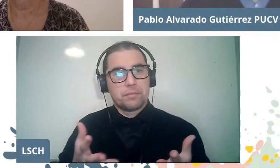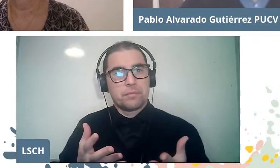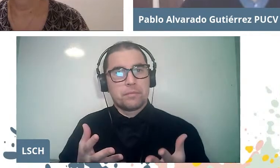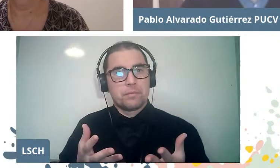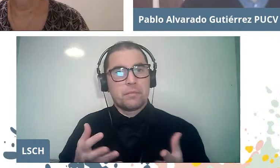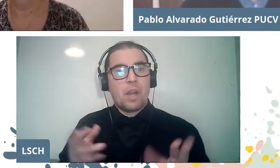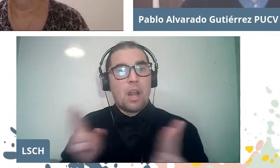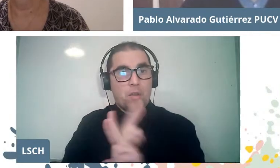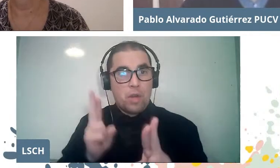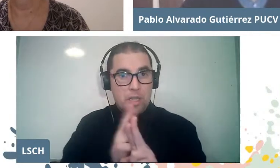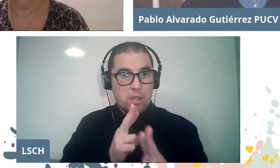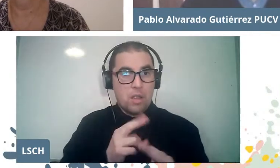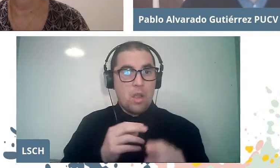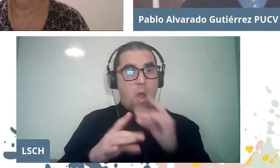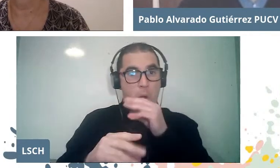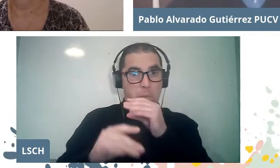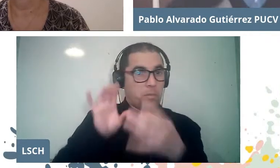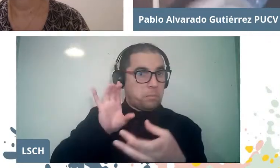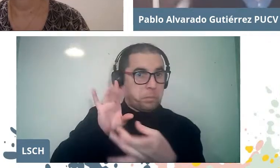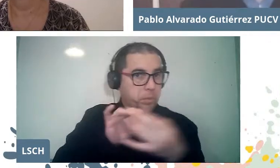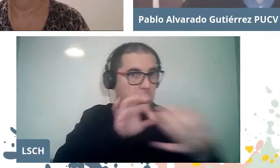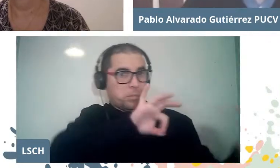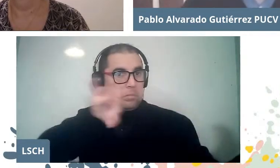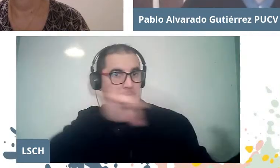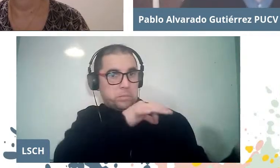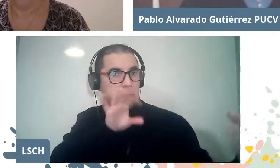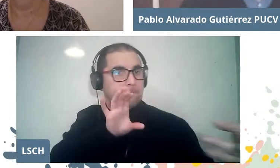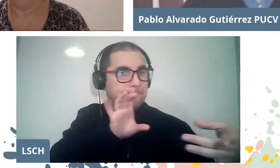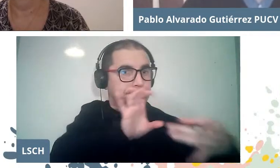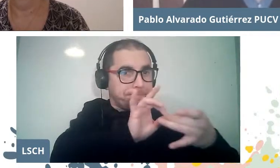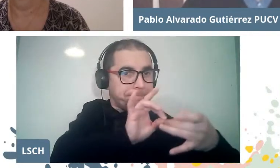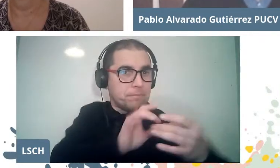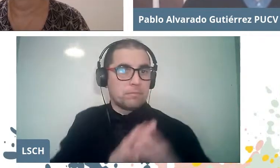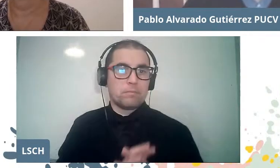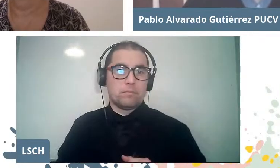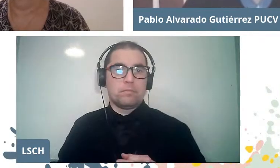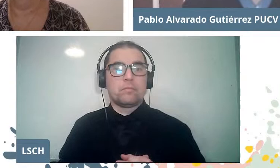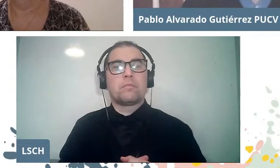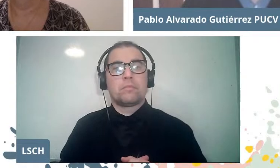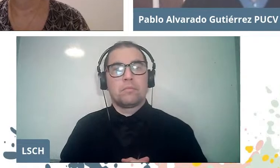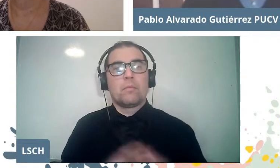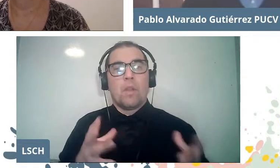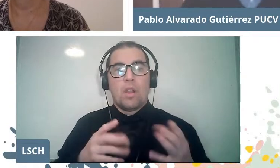with his instrument and interpret the pieces of great composers.